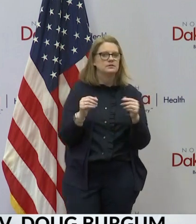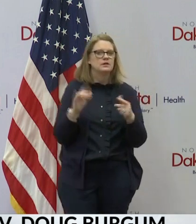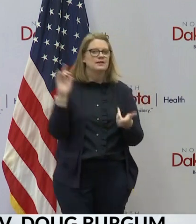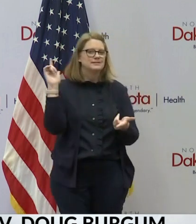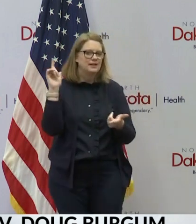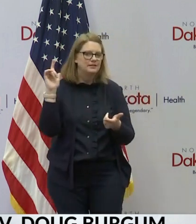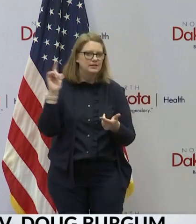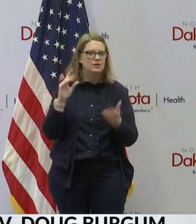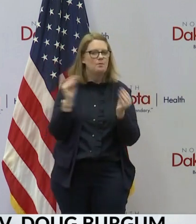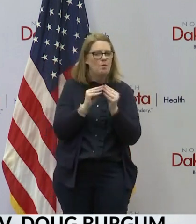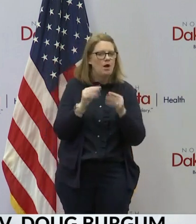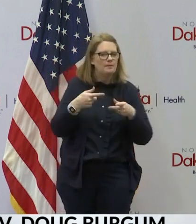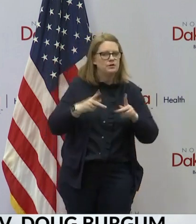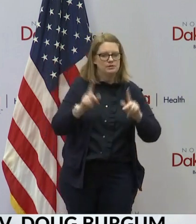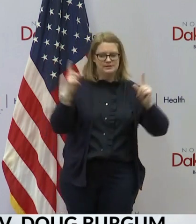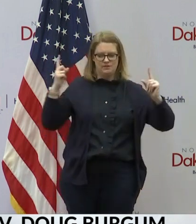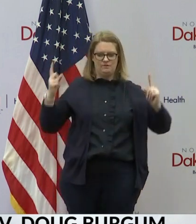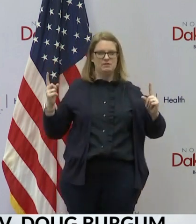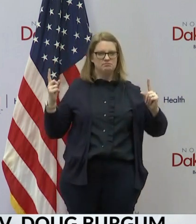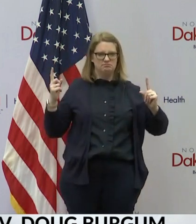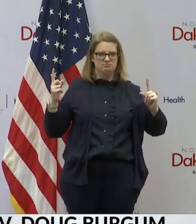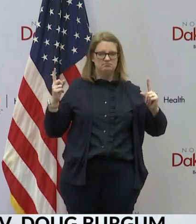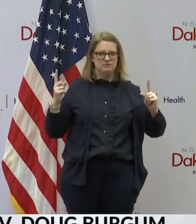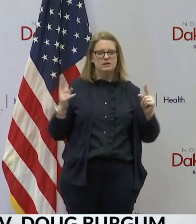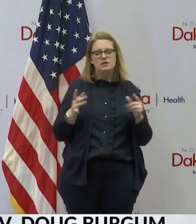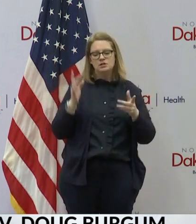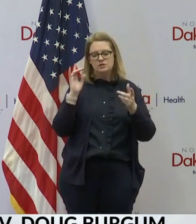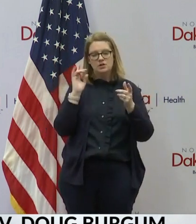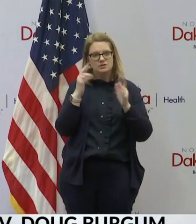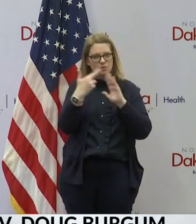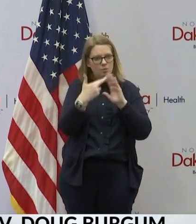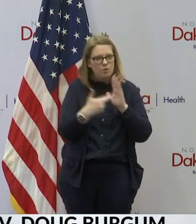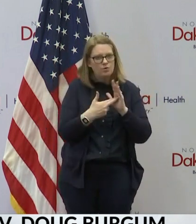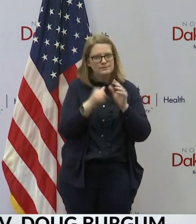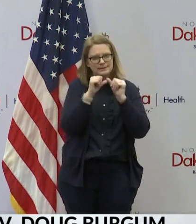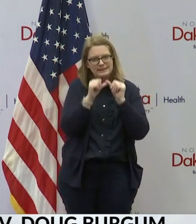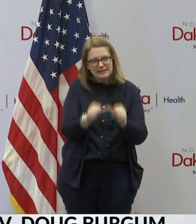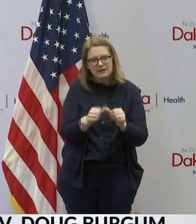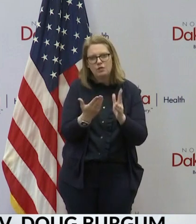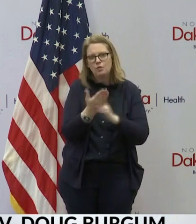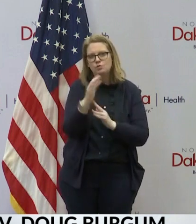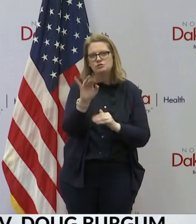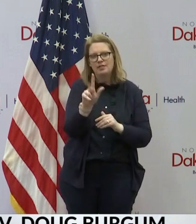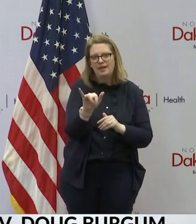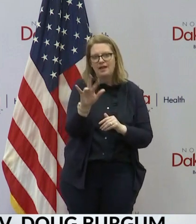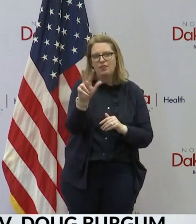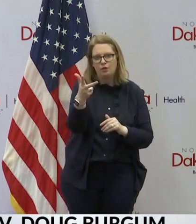THE NEED TO UTILIZE OPERATING -- TO REDUCE THE DENSITY IN A CHILD CARE LICENSE PRACTICE TO CREATE MORE OPPORTUNITY FOR PHYSICAL